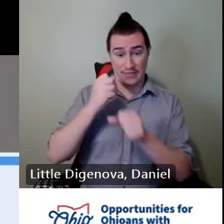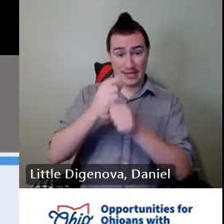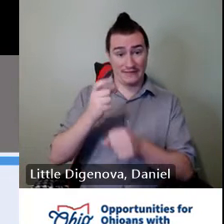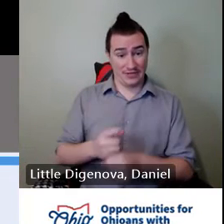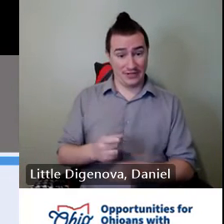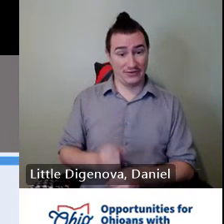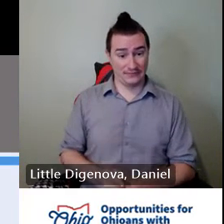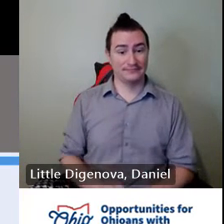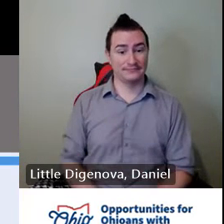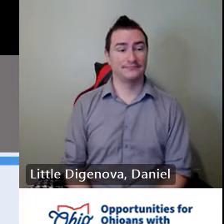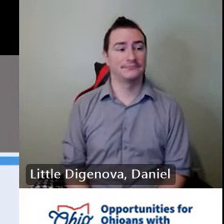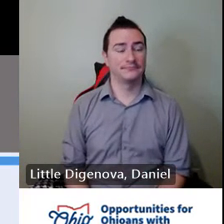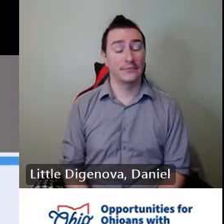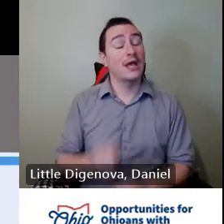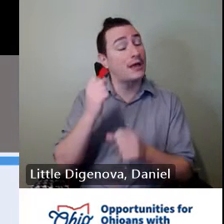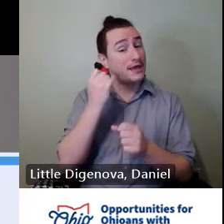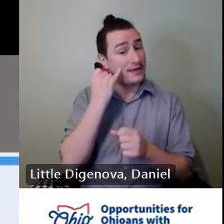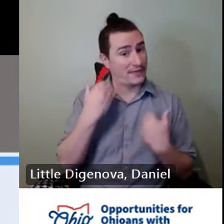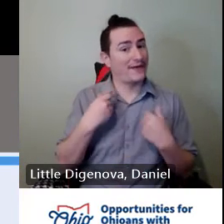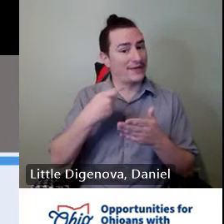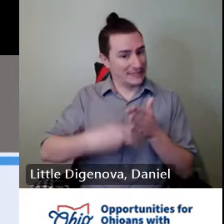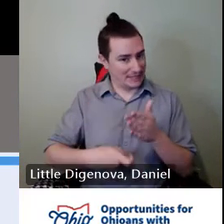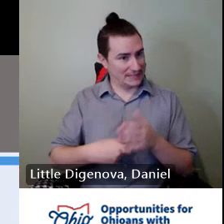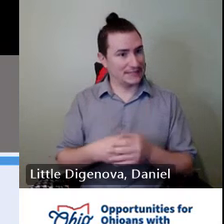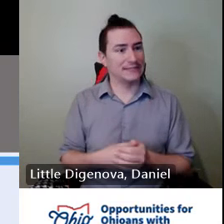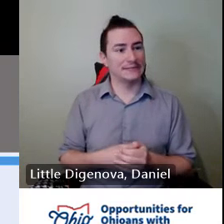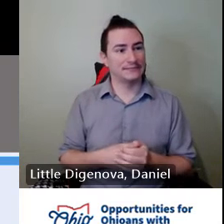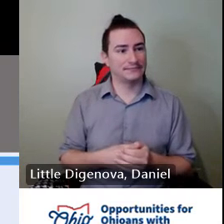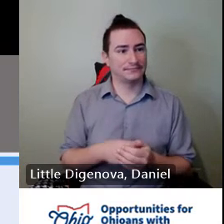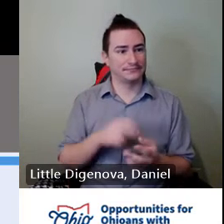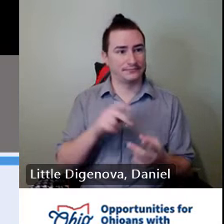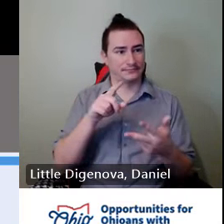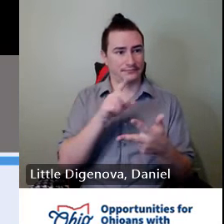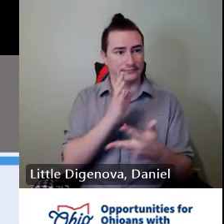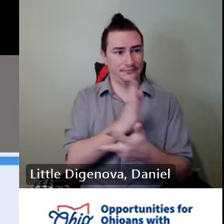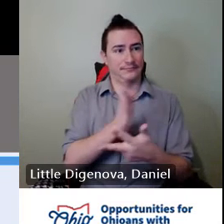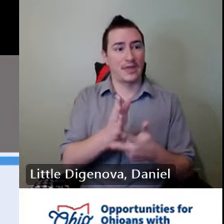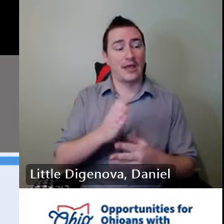Julia: The second, is the Barrier Removal Tax Deduction, which applies to businesses of any size.